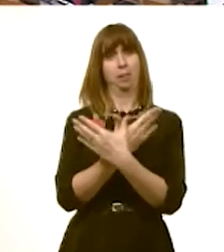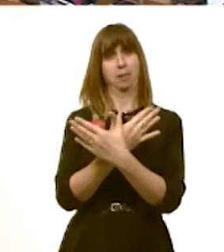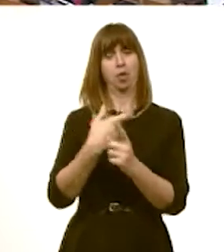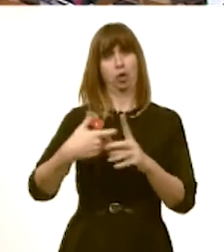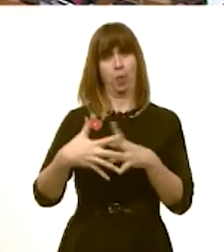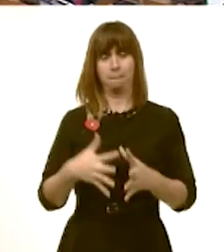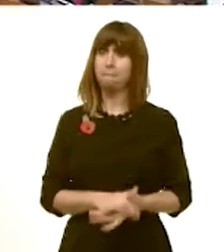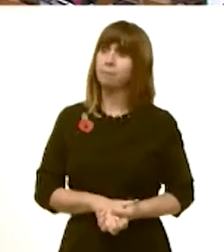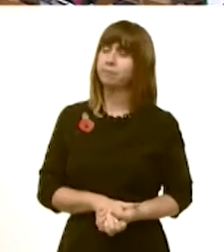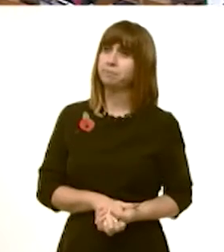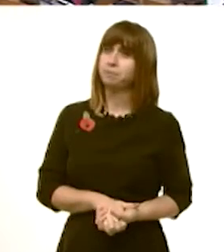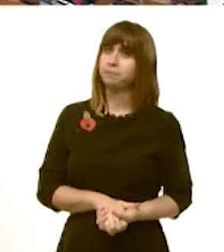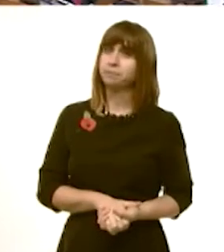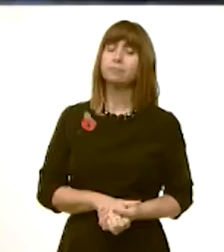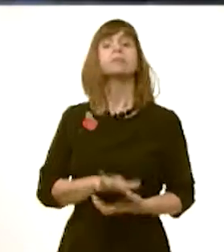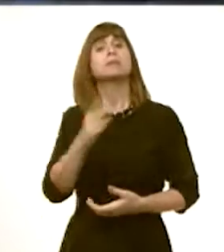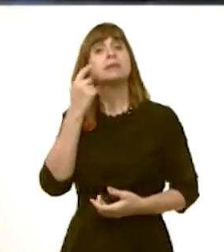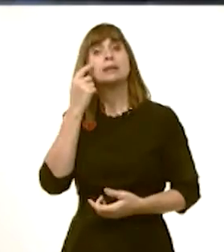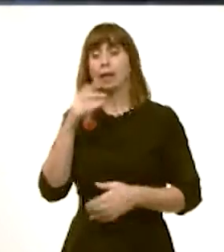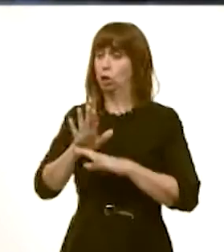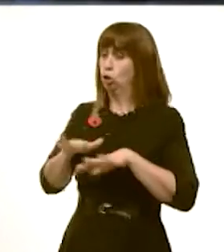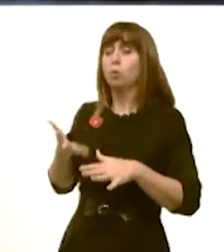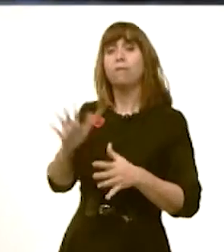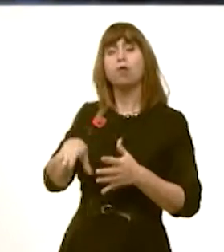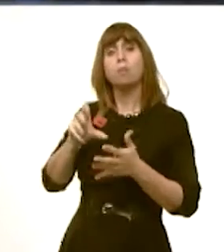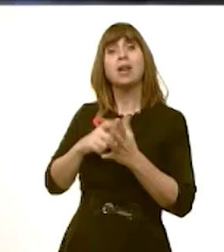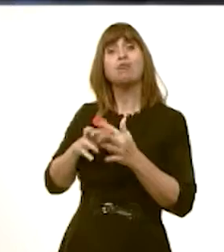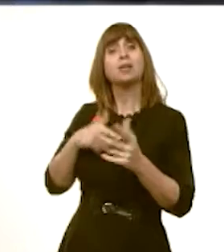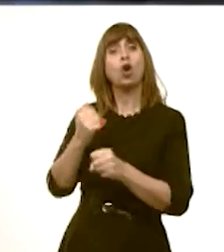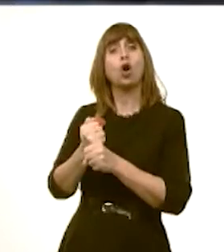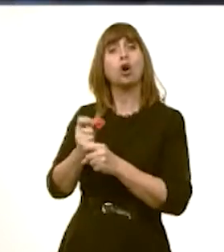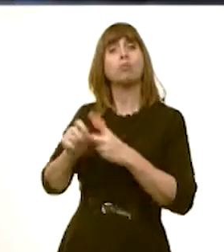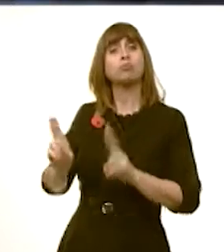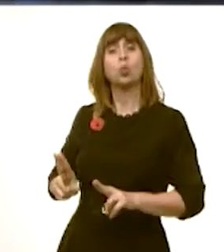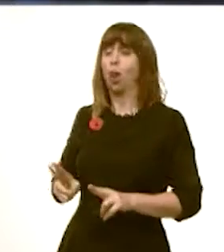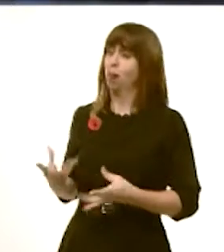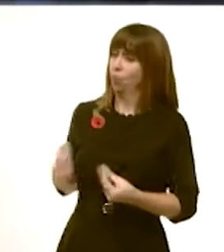First Minister, yesterday, I showed a group of children from Cradoc primary school around the Assembly.